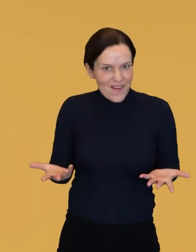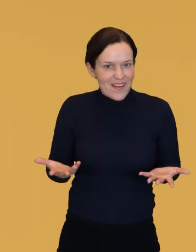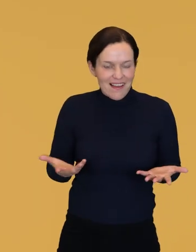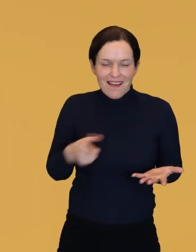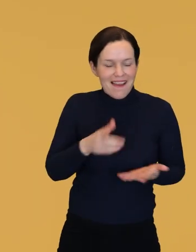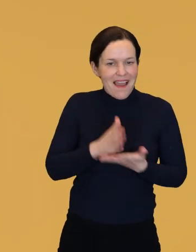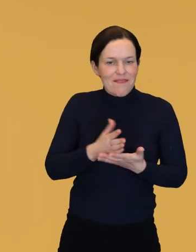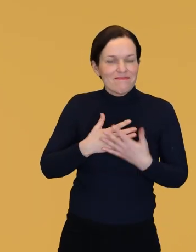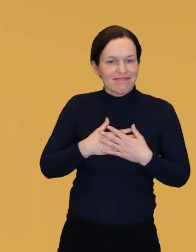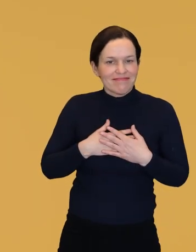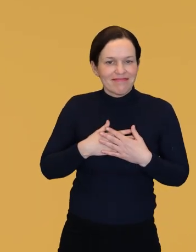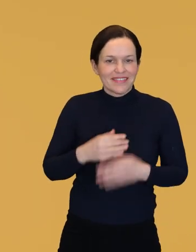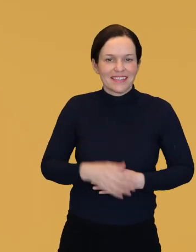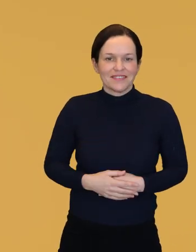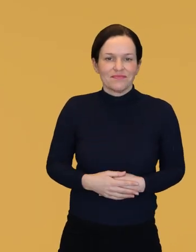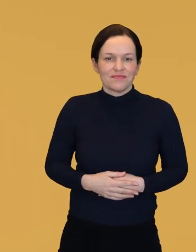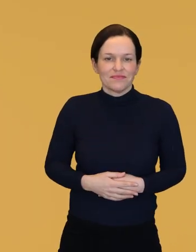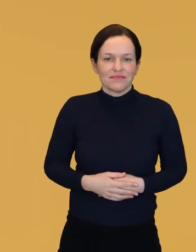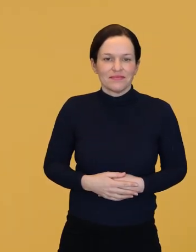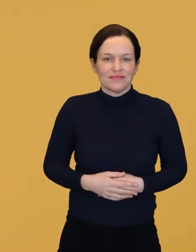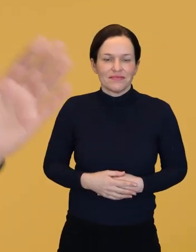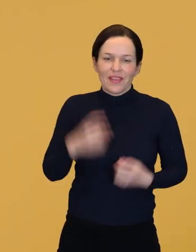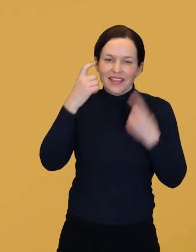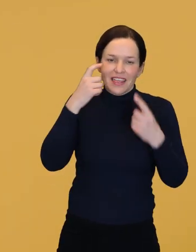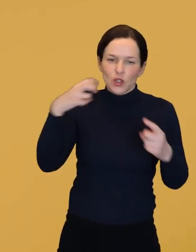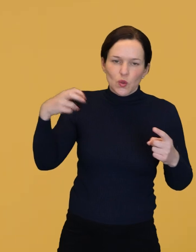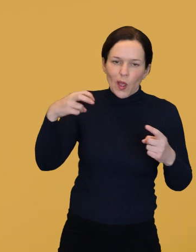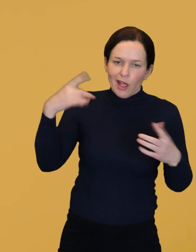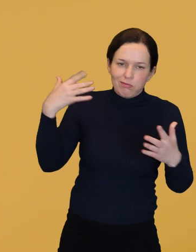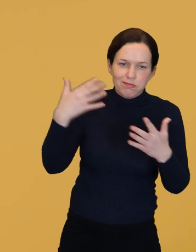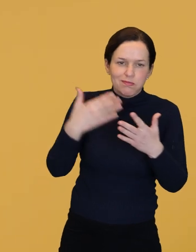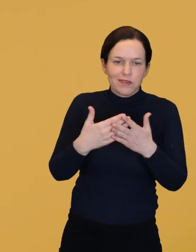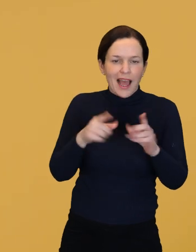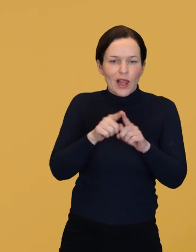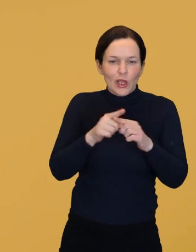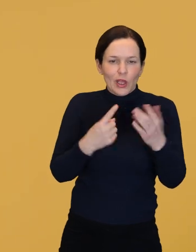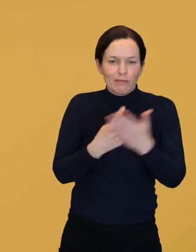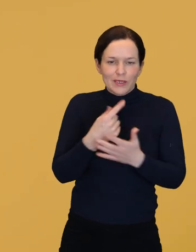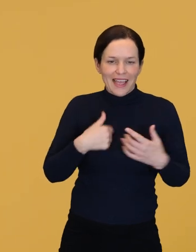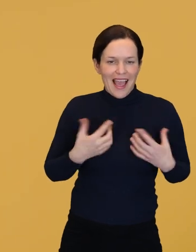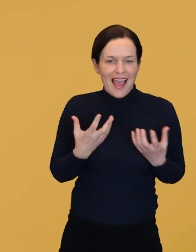it's like really, really humbling. To think of the journey I've been on, but also the opportunity I've got